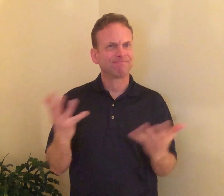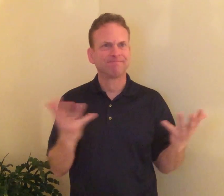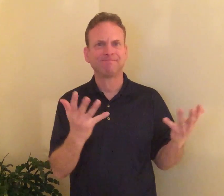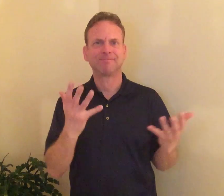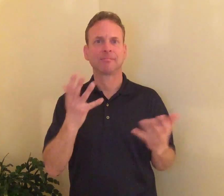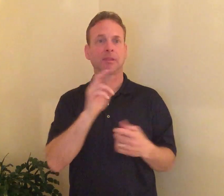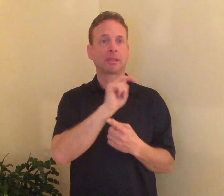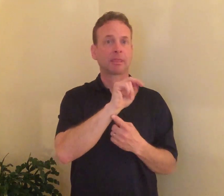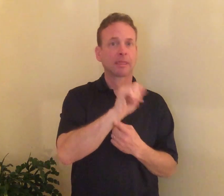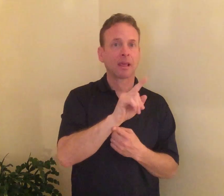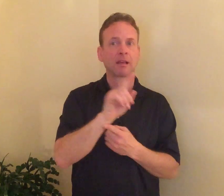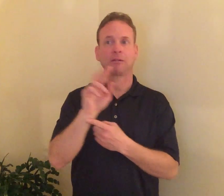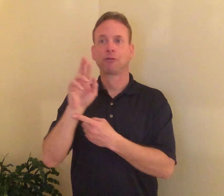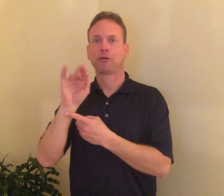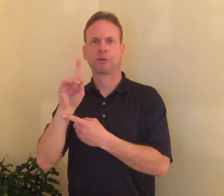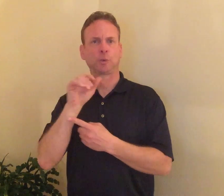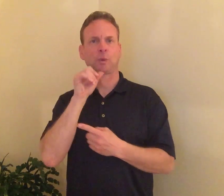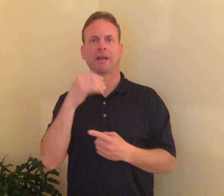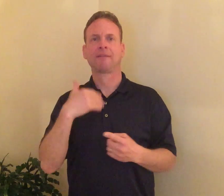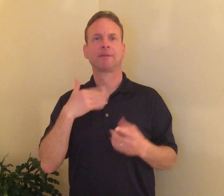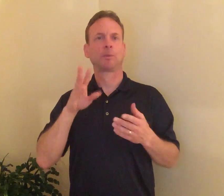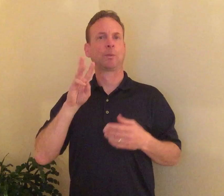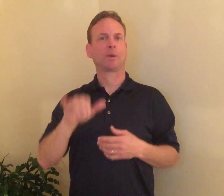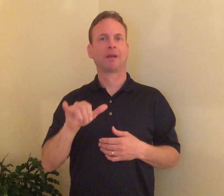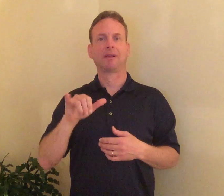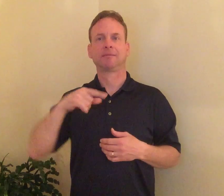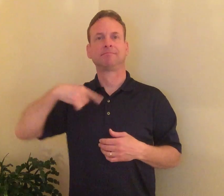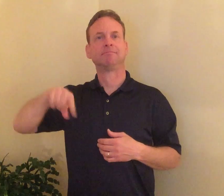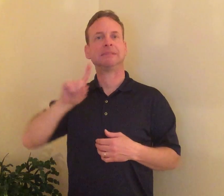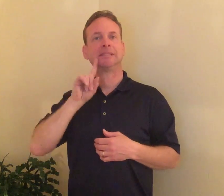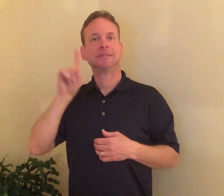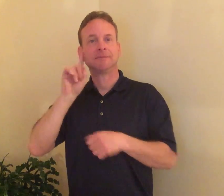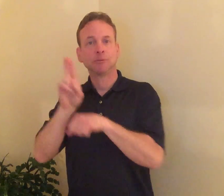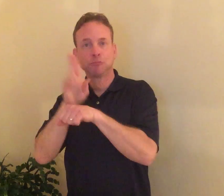RID do not have provisions for deaf consumers and interpreters to file grievances against